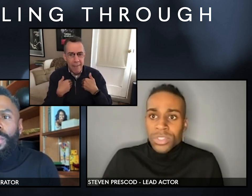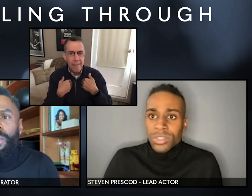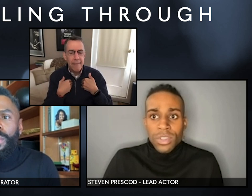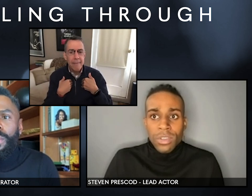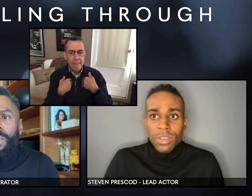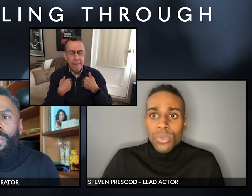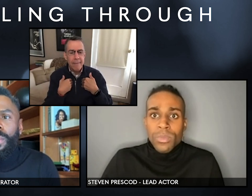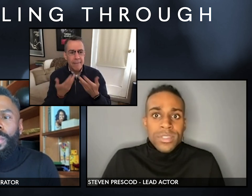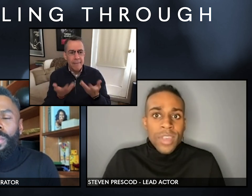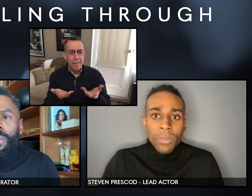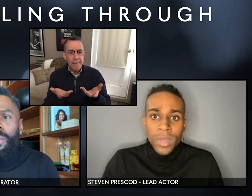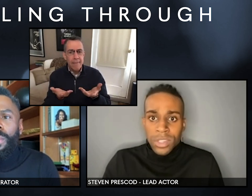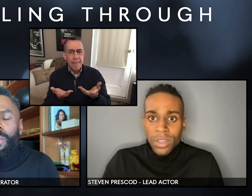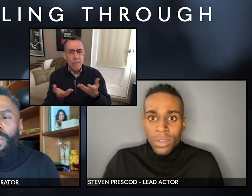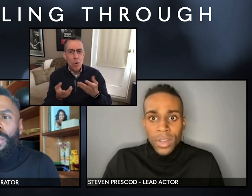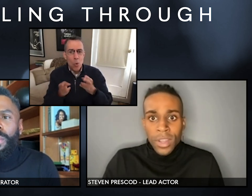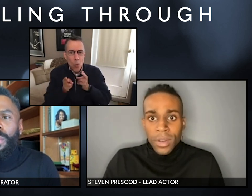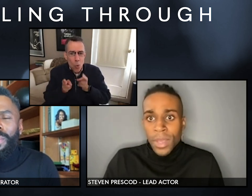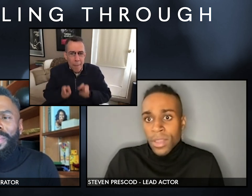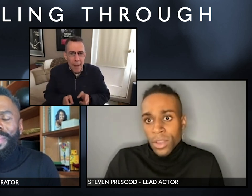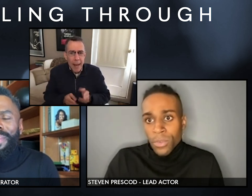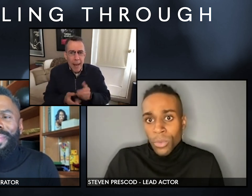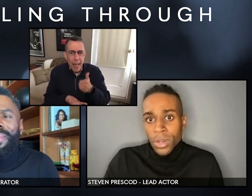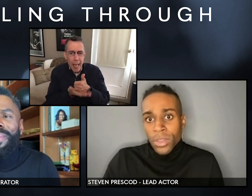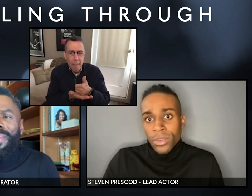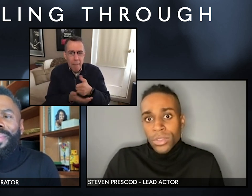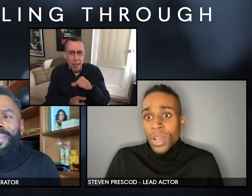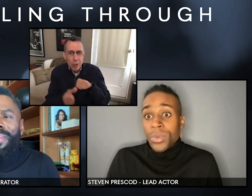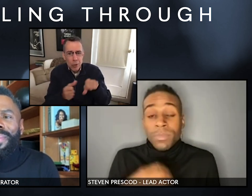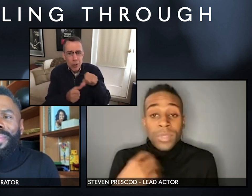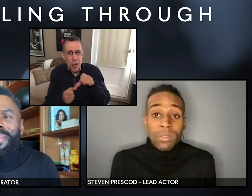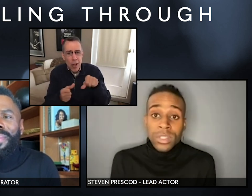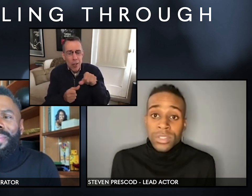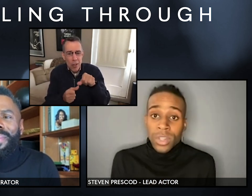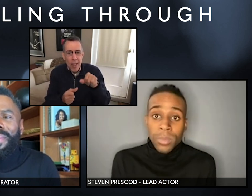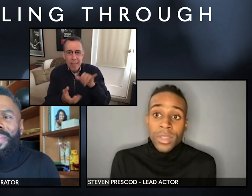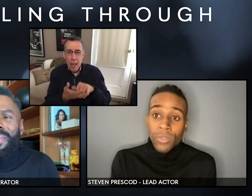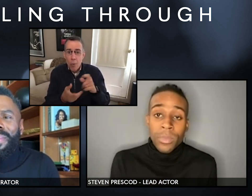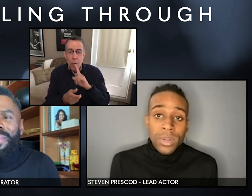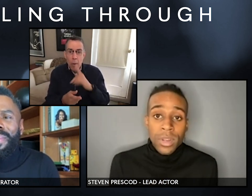just humans, helping each other and being there for one another. So that was something that really stuck with me with Robert.